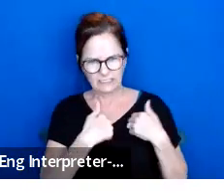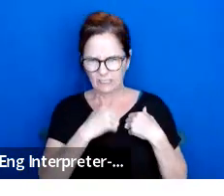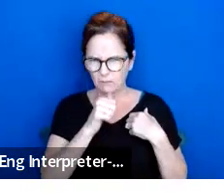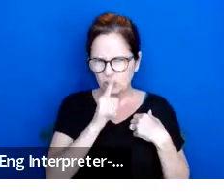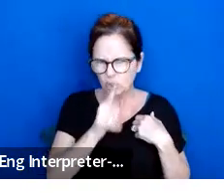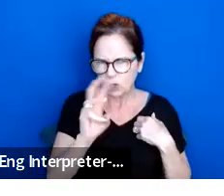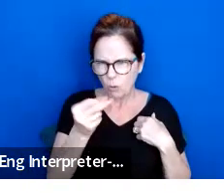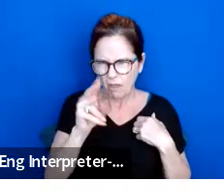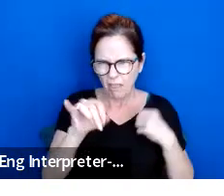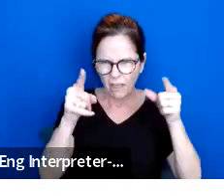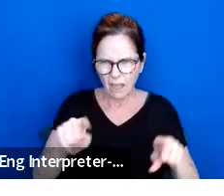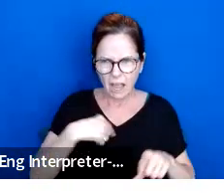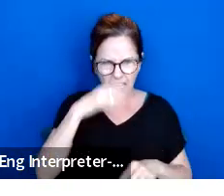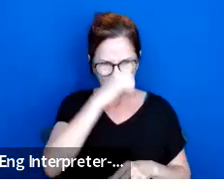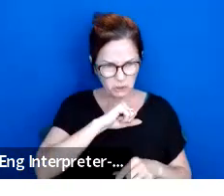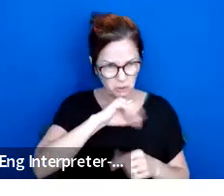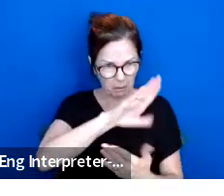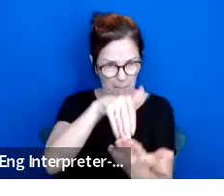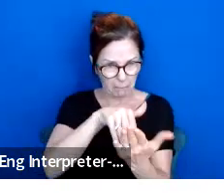I'm assuming it's in the middle sometime.